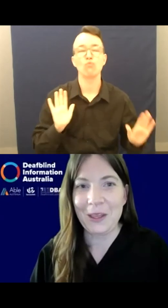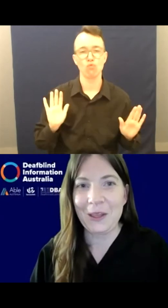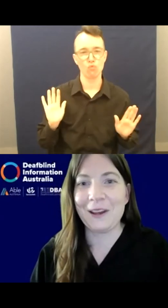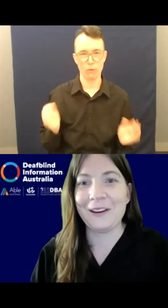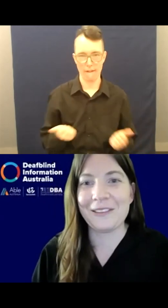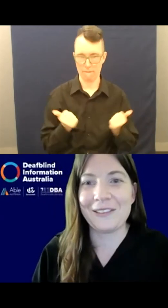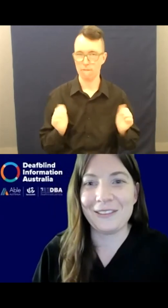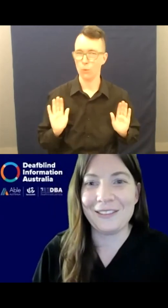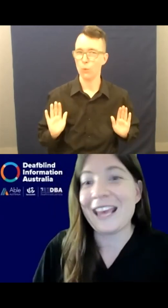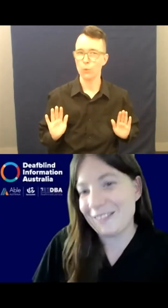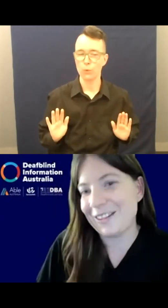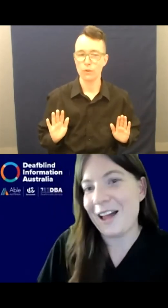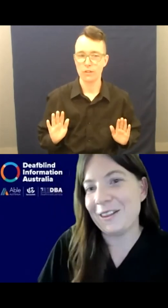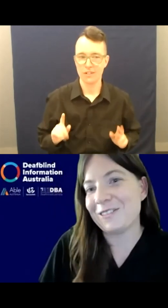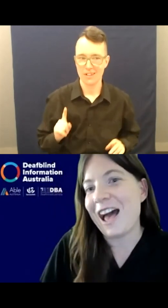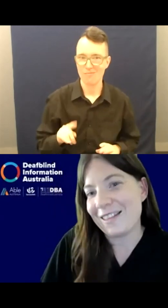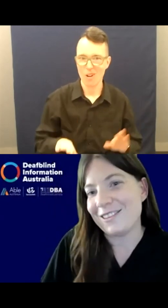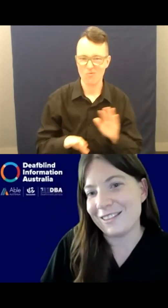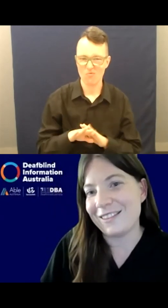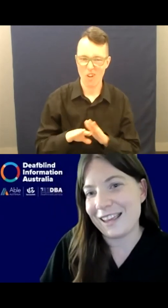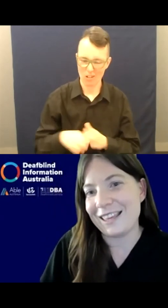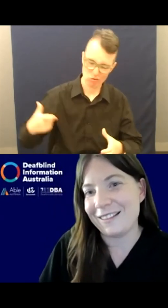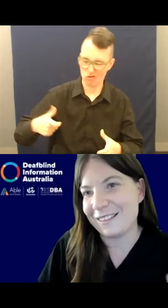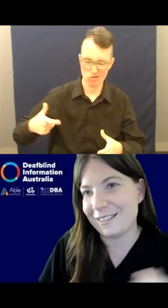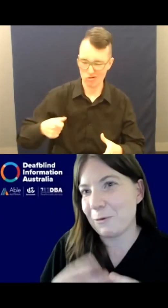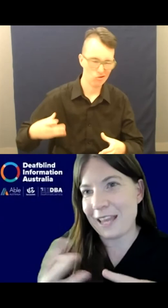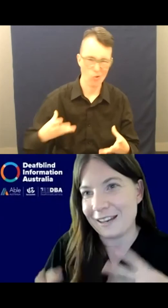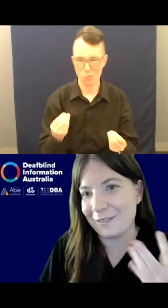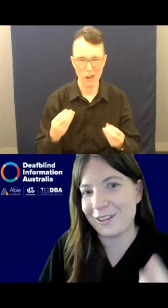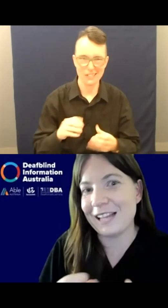Whereas the client on the right as you can see there's just the wetness of the clay,